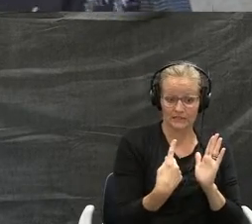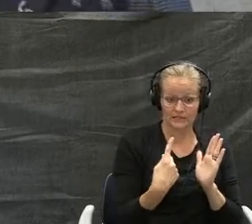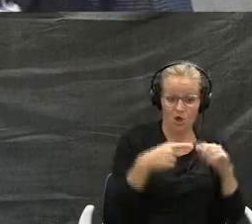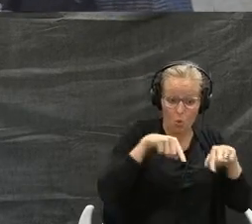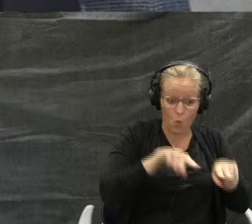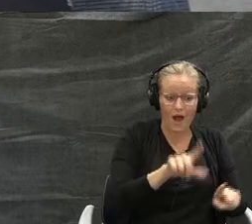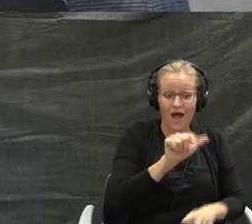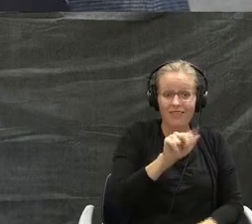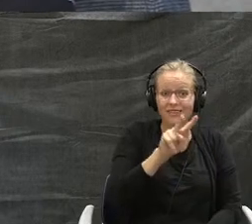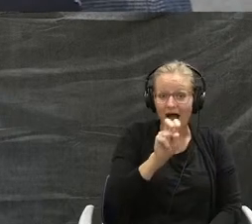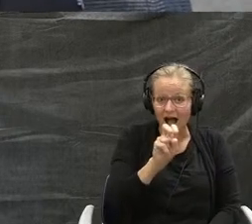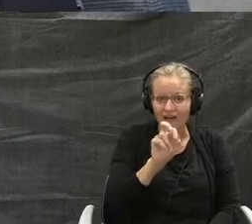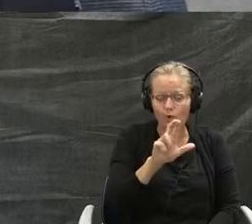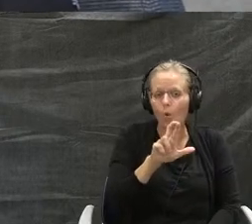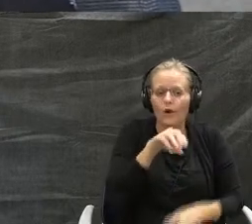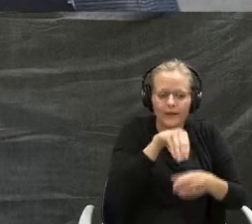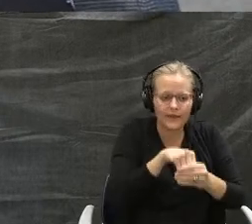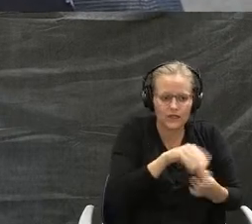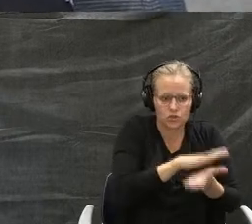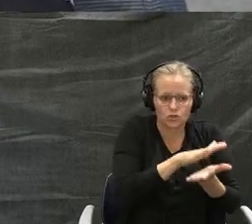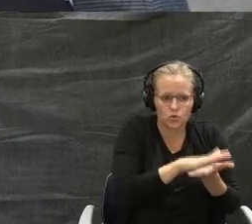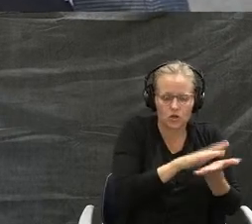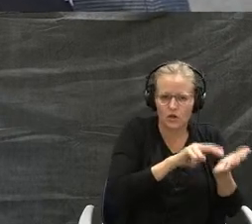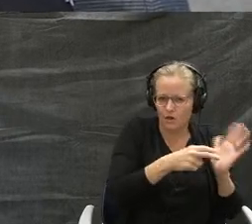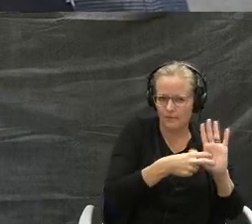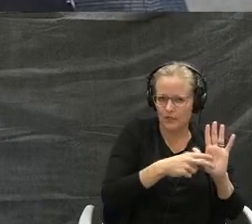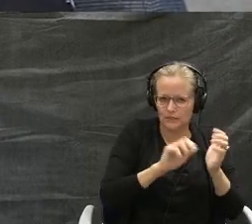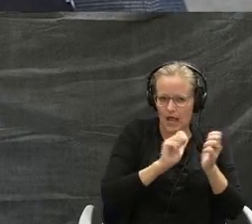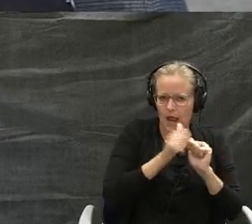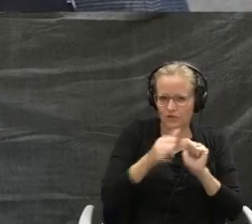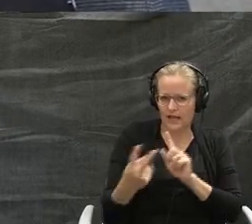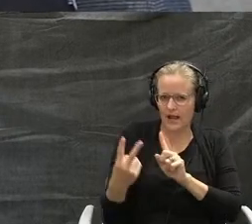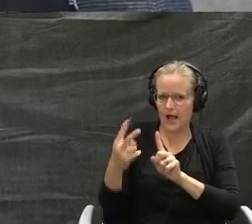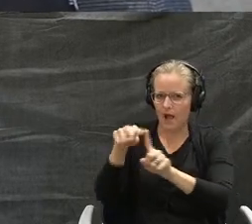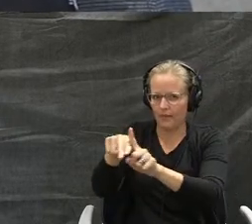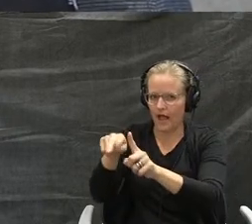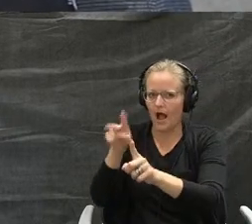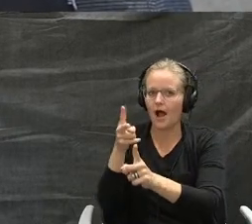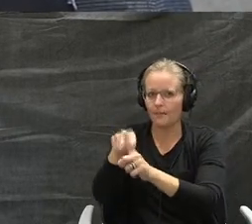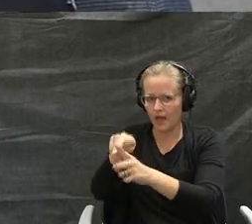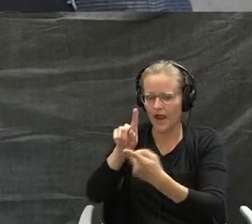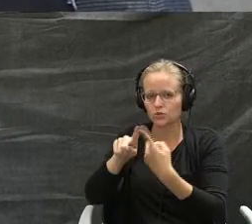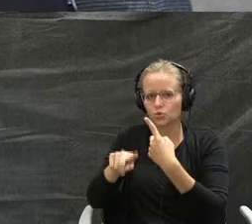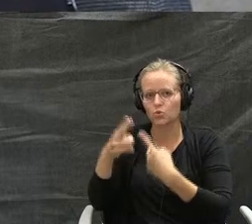How is this feasible for high school students when I read through the different plans, some have students only in